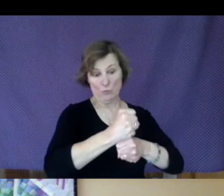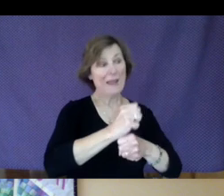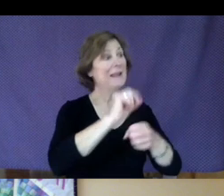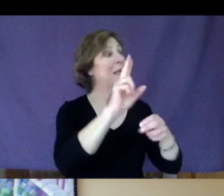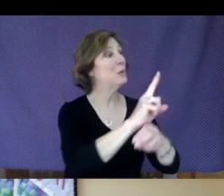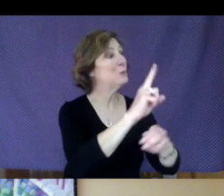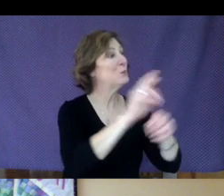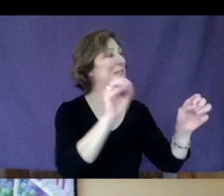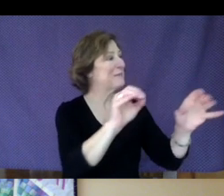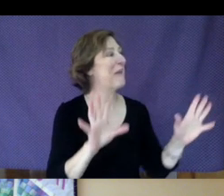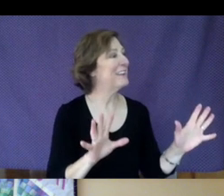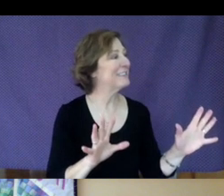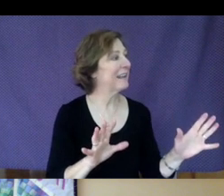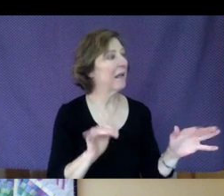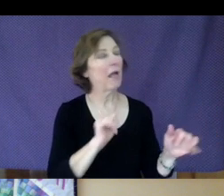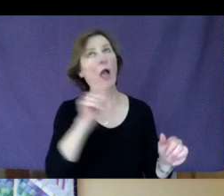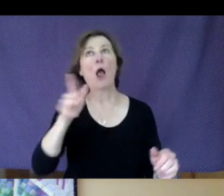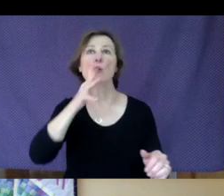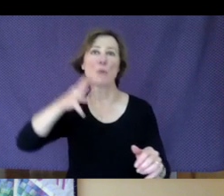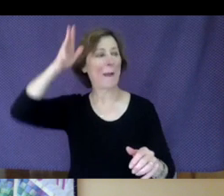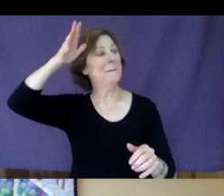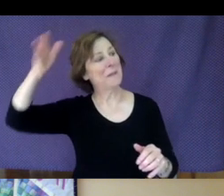Like all grandparents, I wish you happiness and success